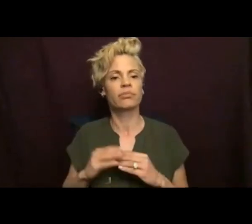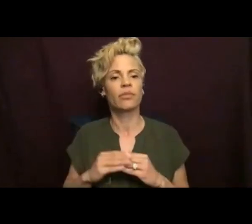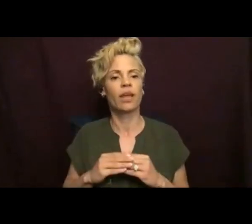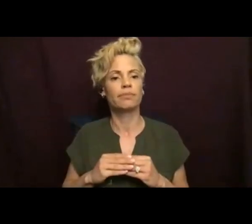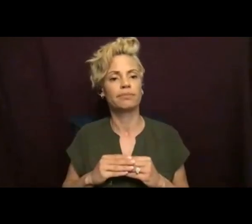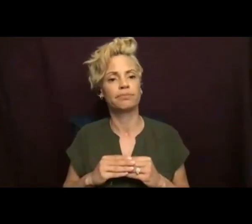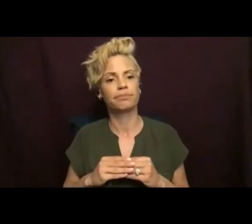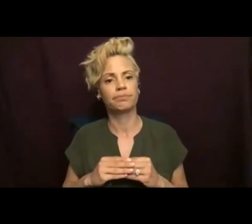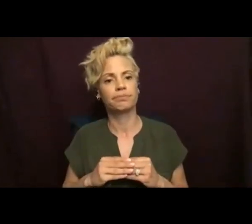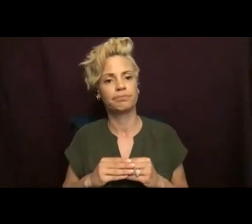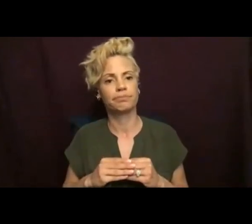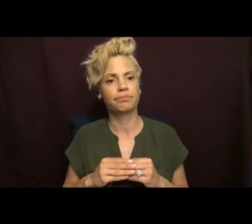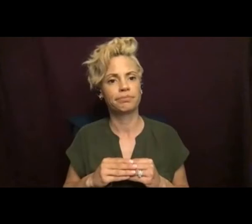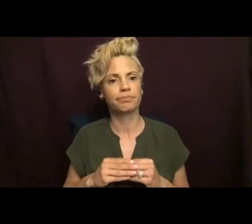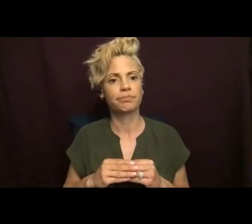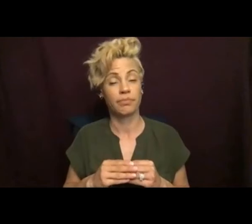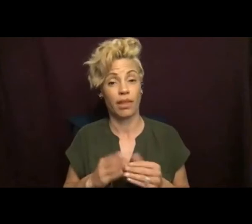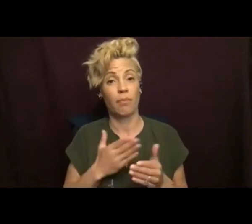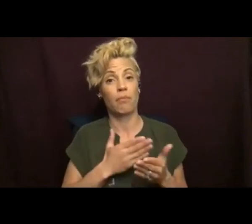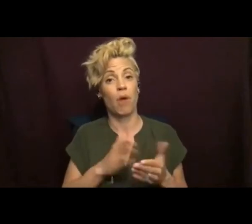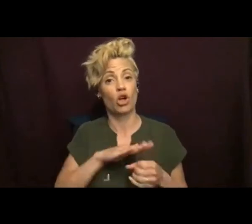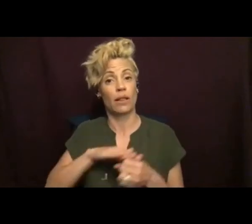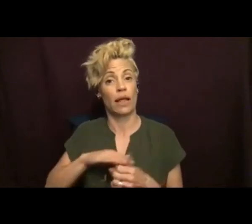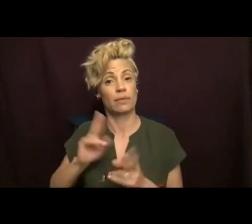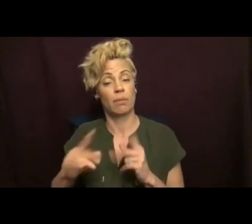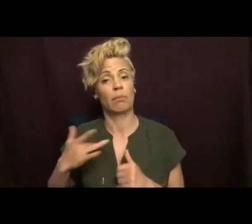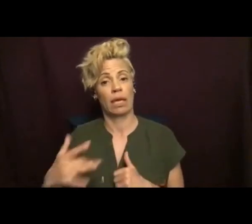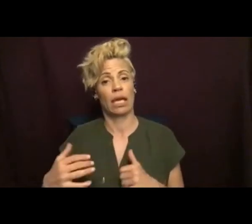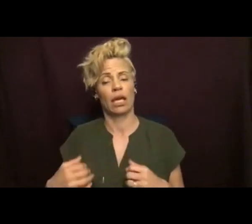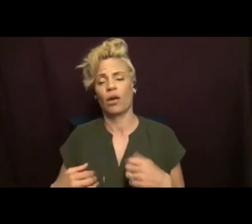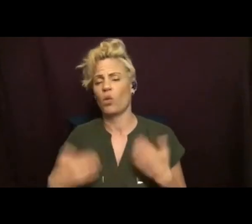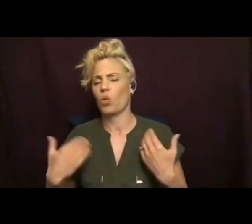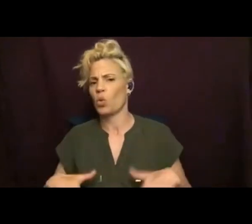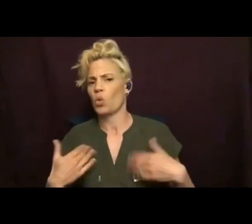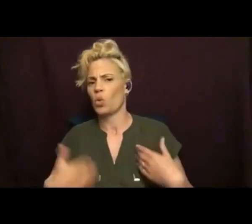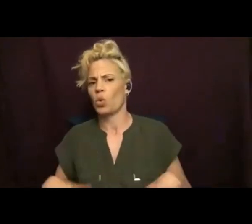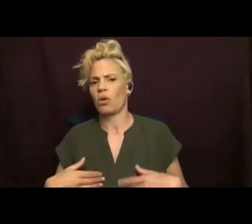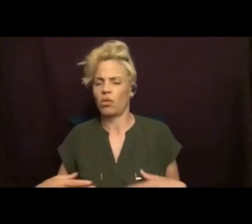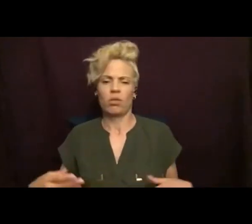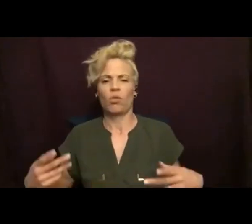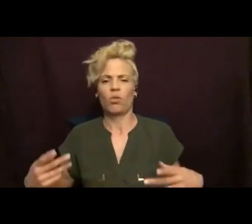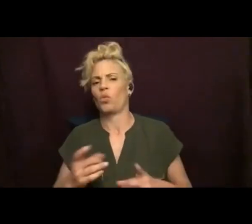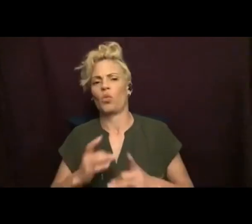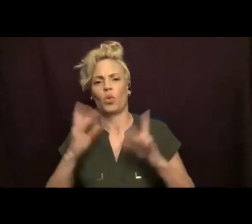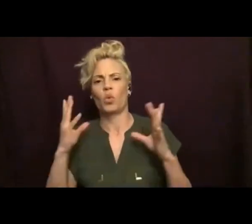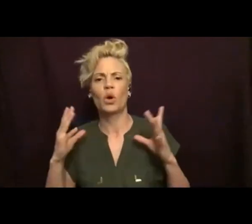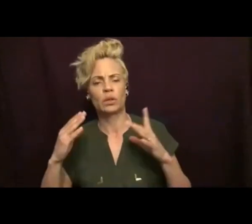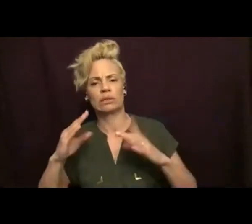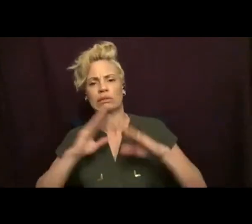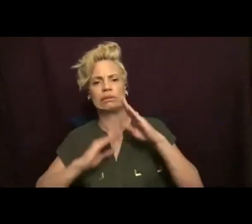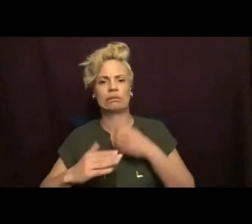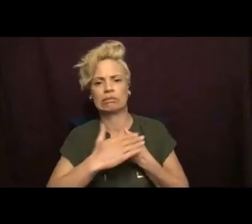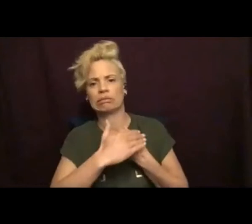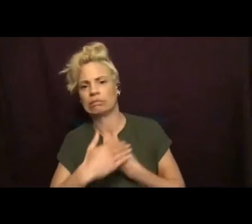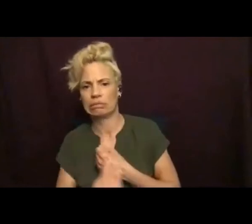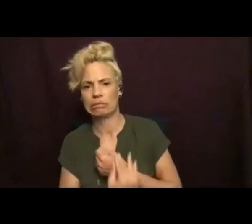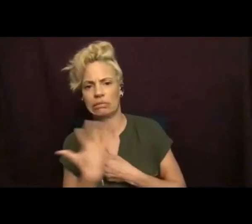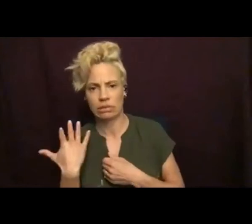challenged people in our society. So, I think that we need to just start asking a lot more